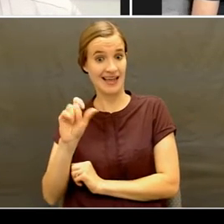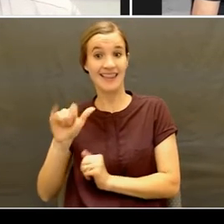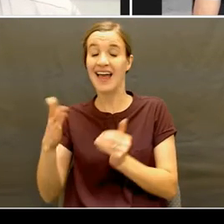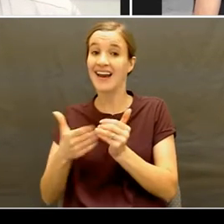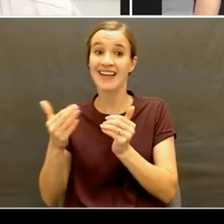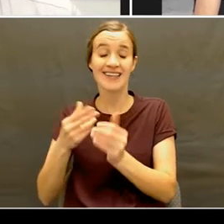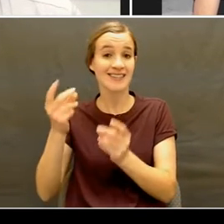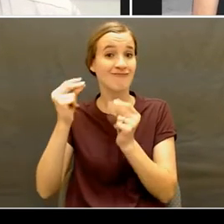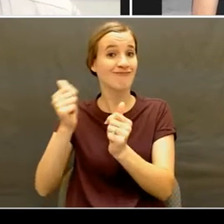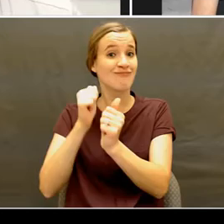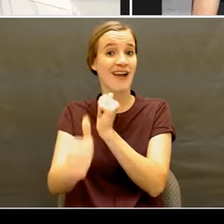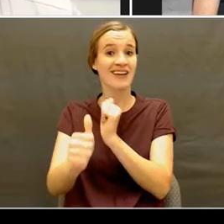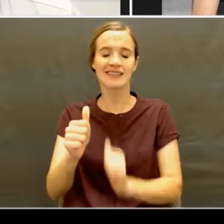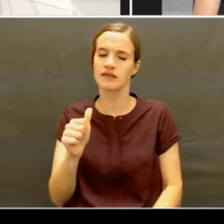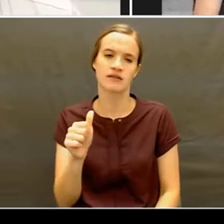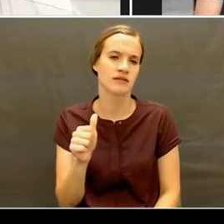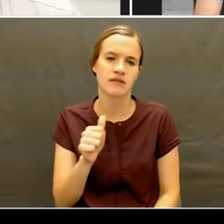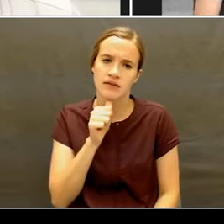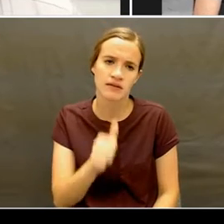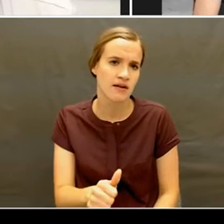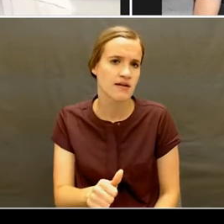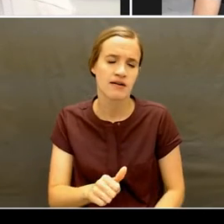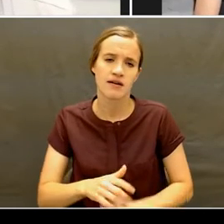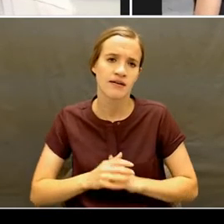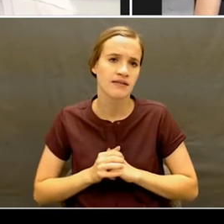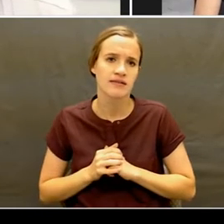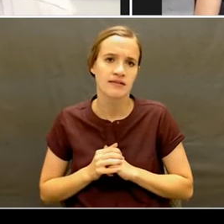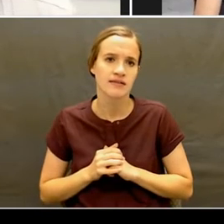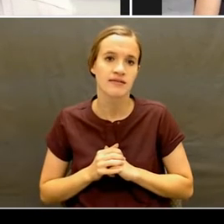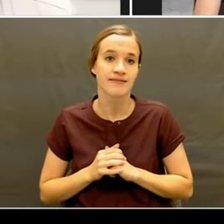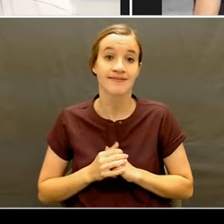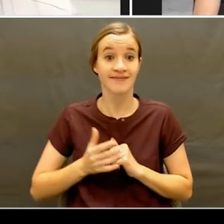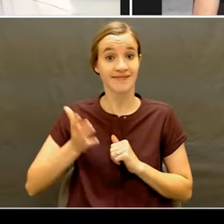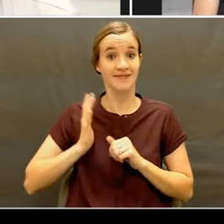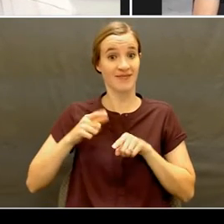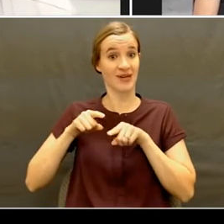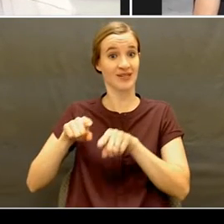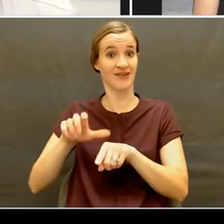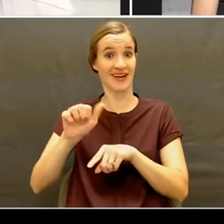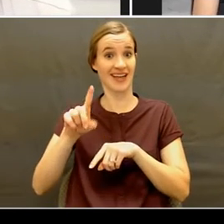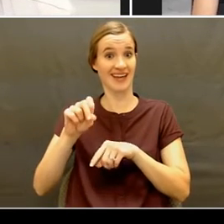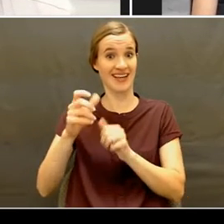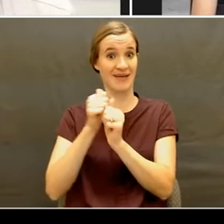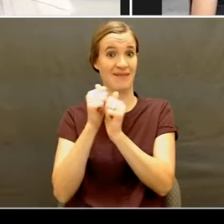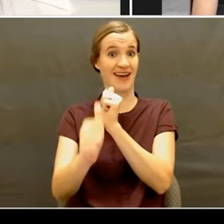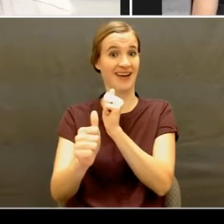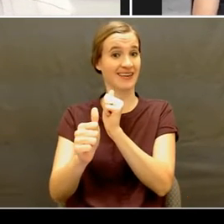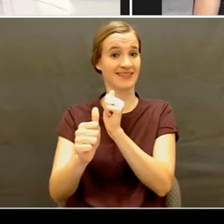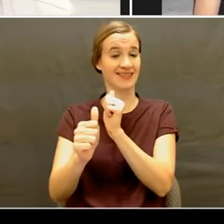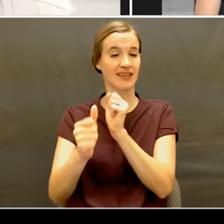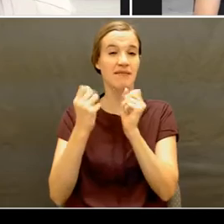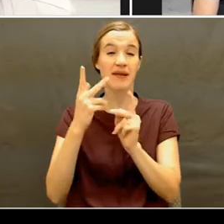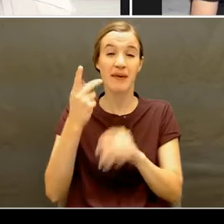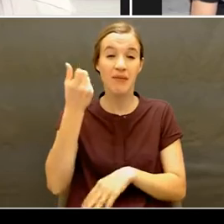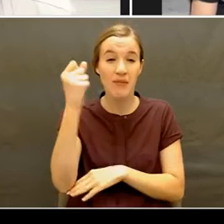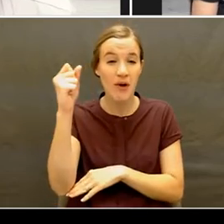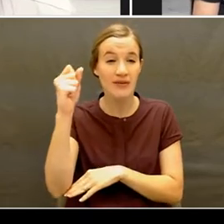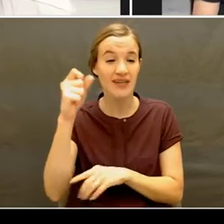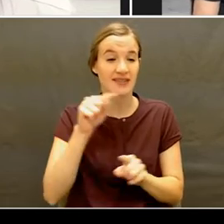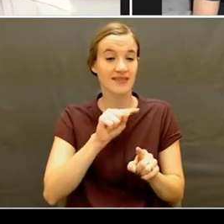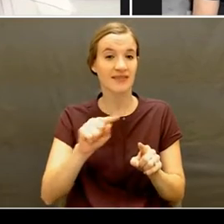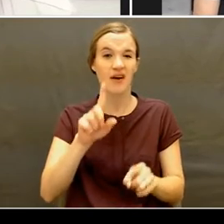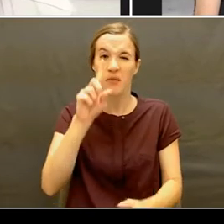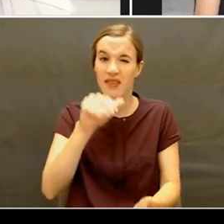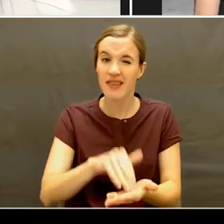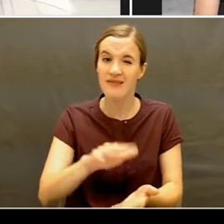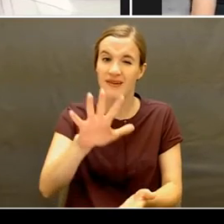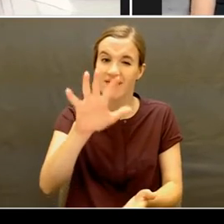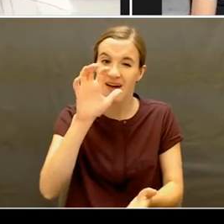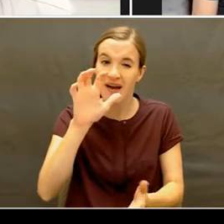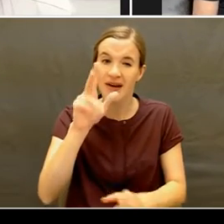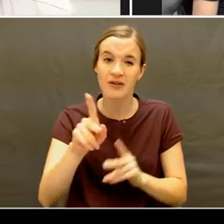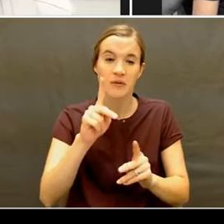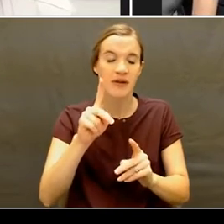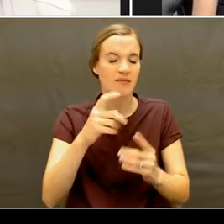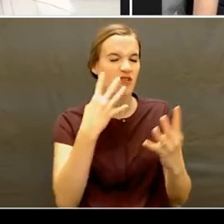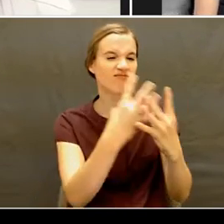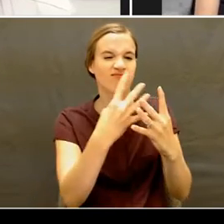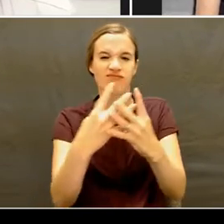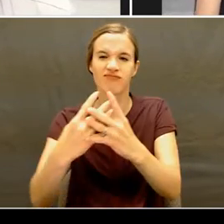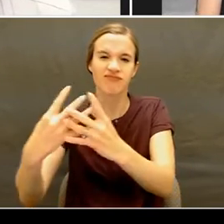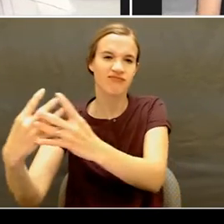did not come easy. It was a movement over 1500 people were arrested put in jail. Sometimes five